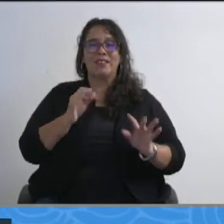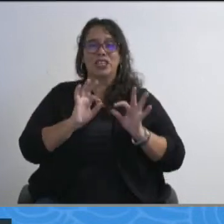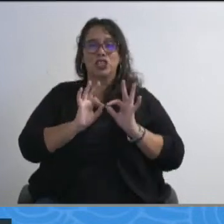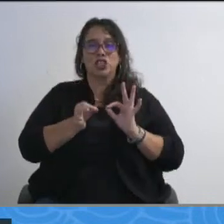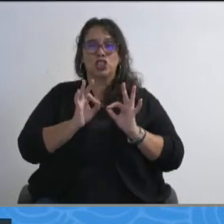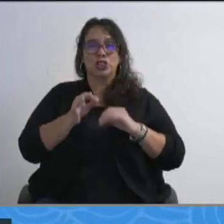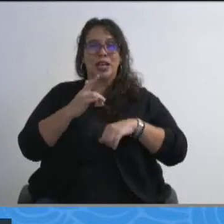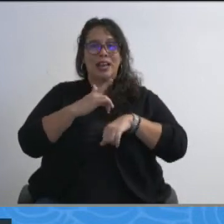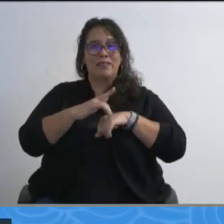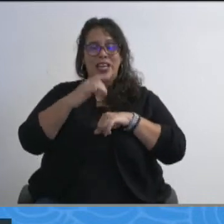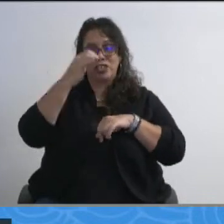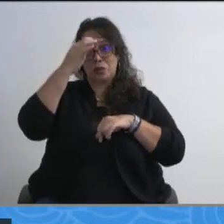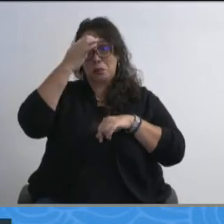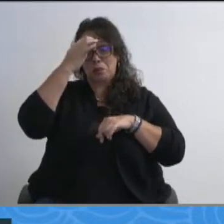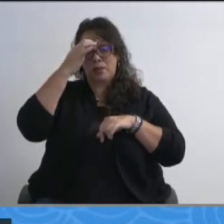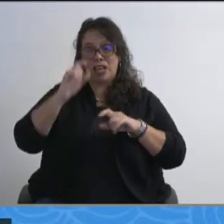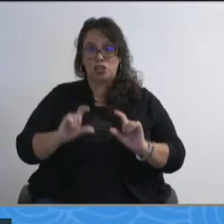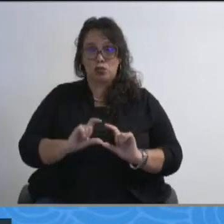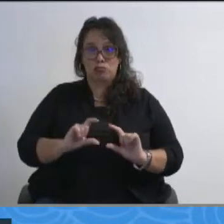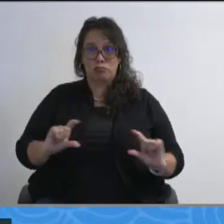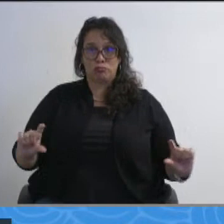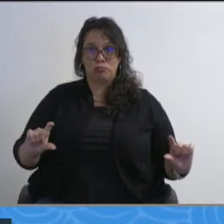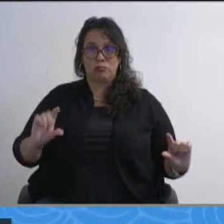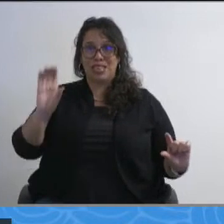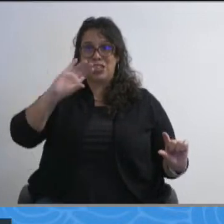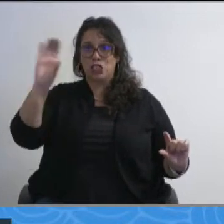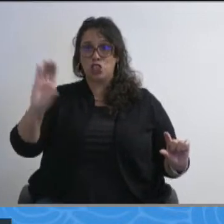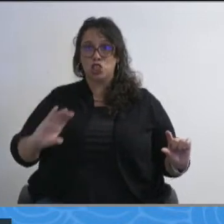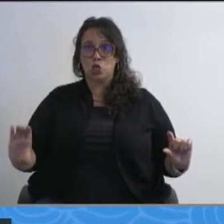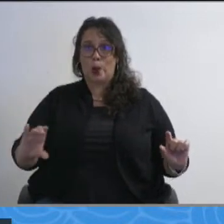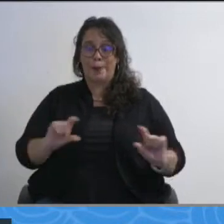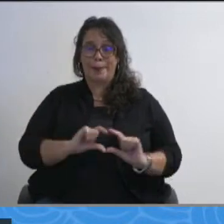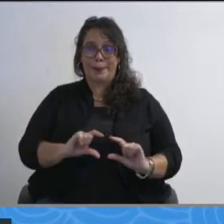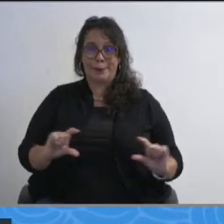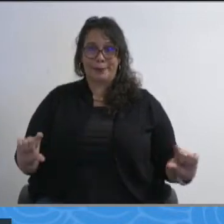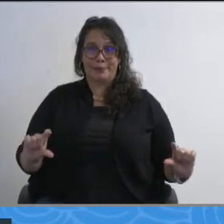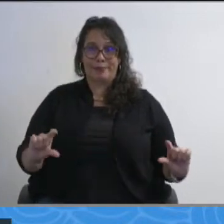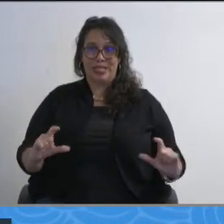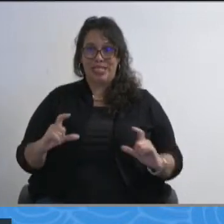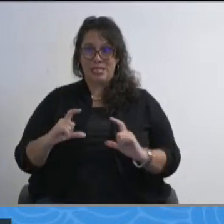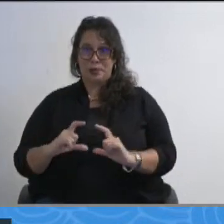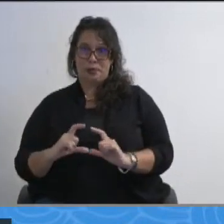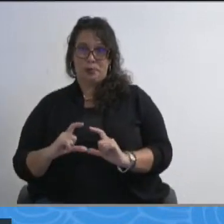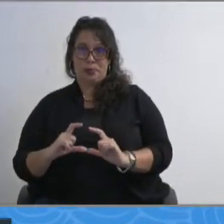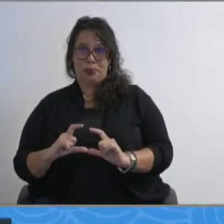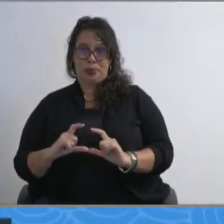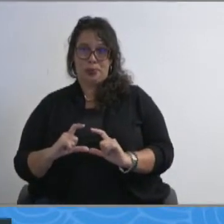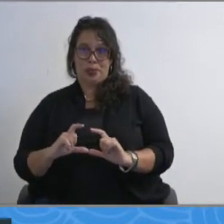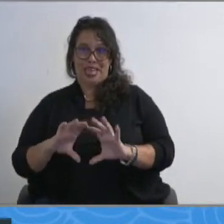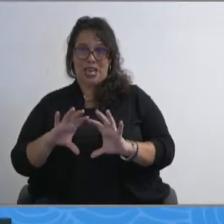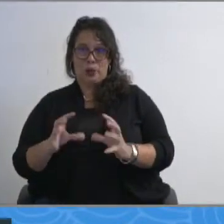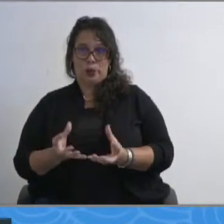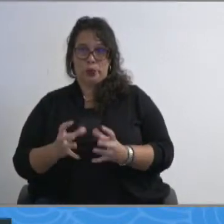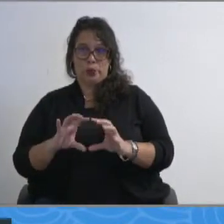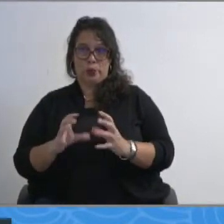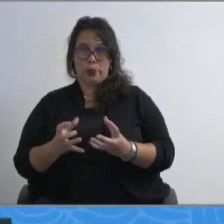So, if you look down at your Zoom dashboard at the very bottom, there is a little globe.